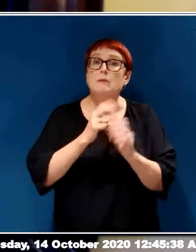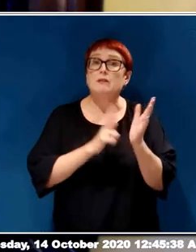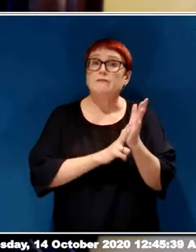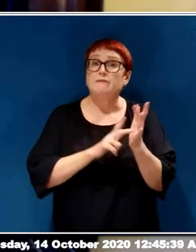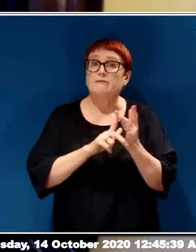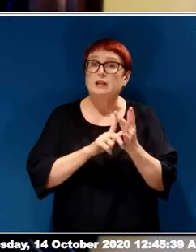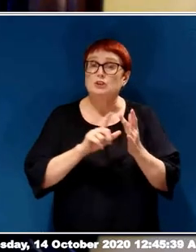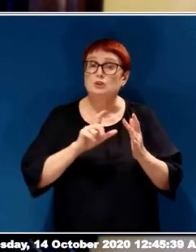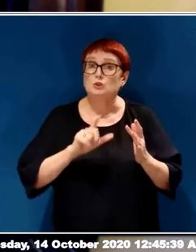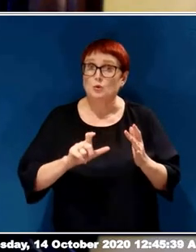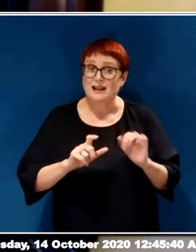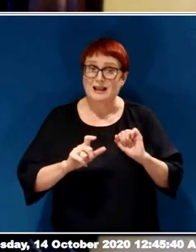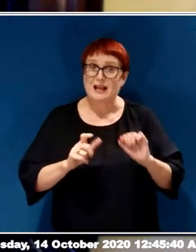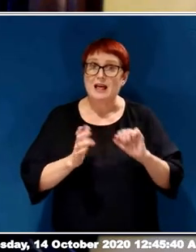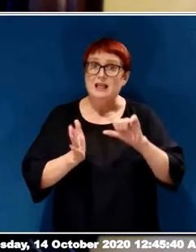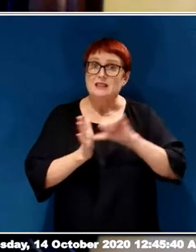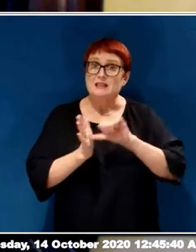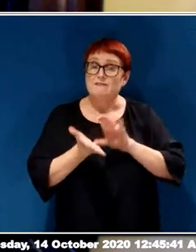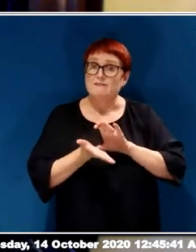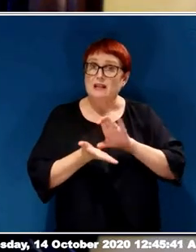For Students with Disabilities.